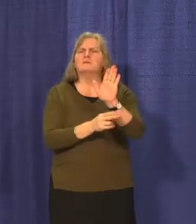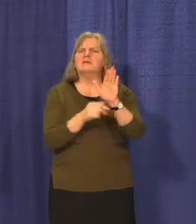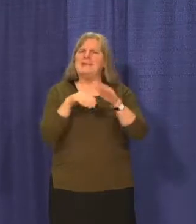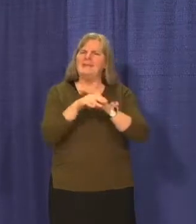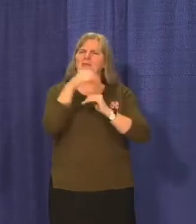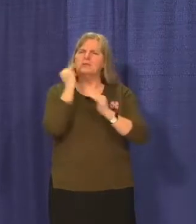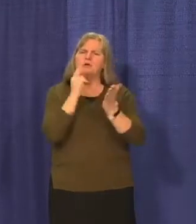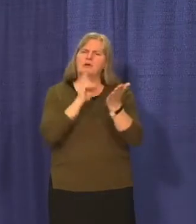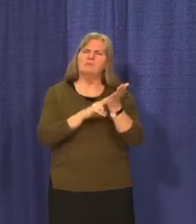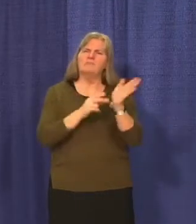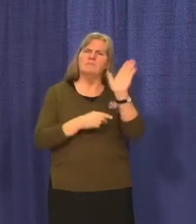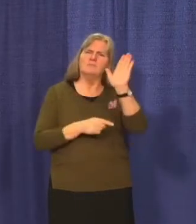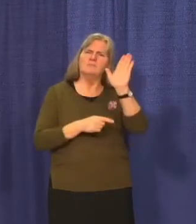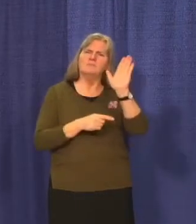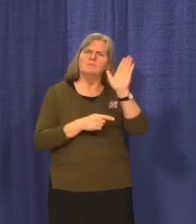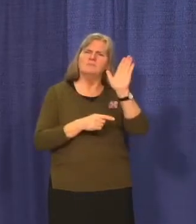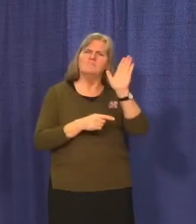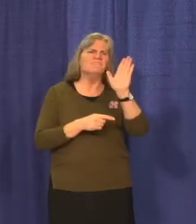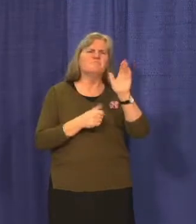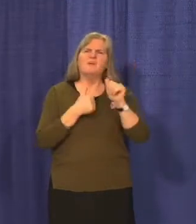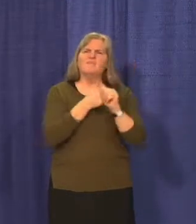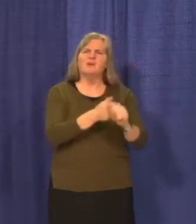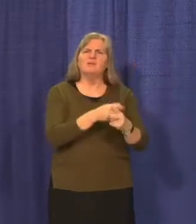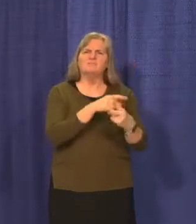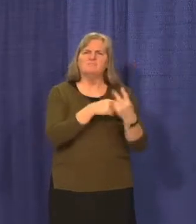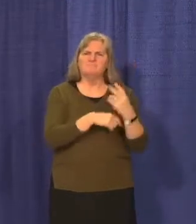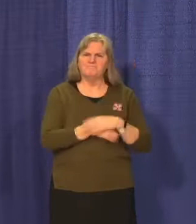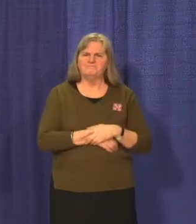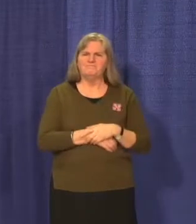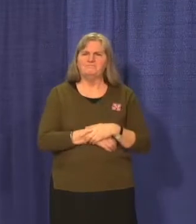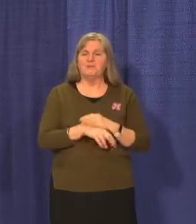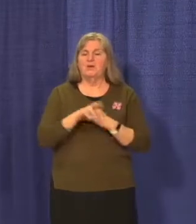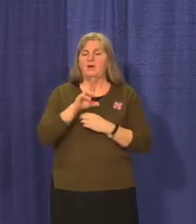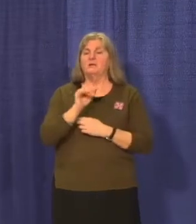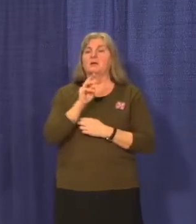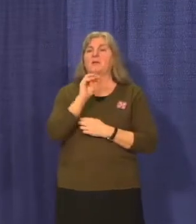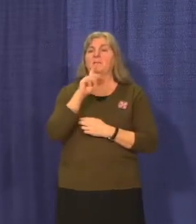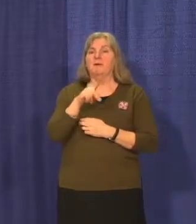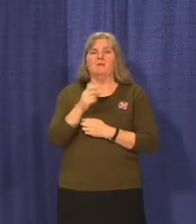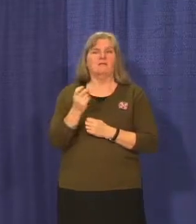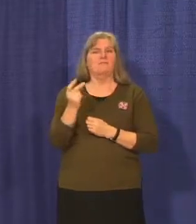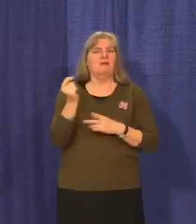upon entry into the territory. The RCMP were also immediately